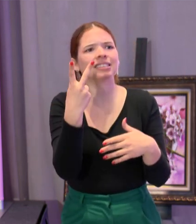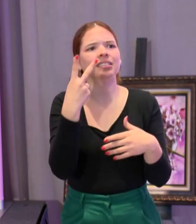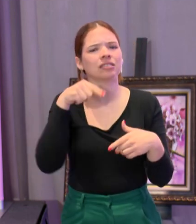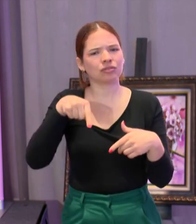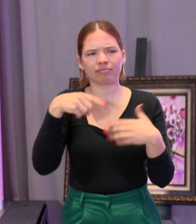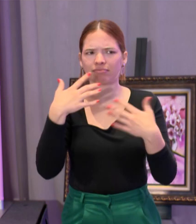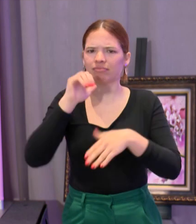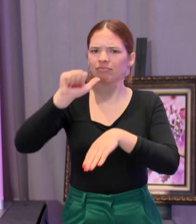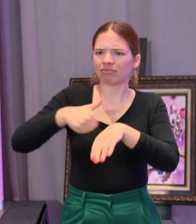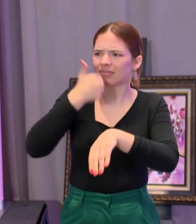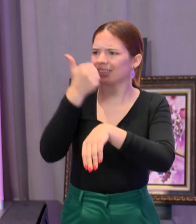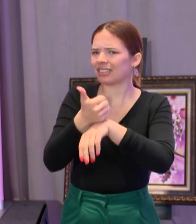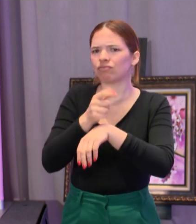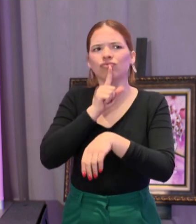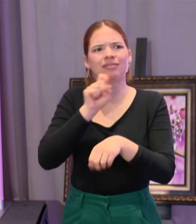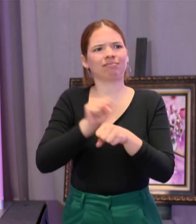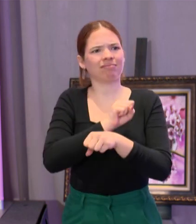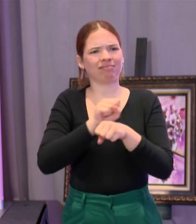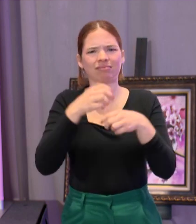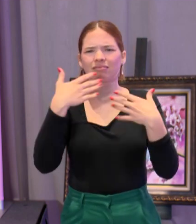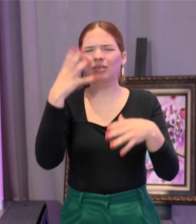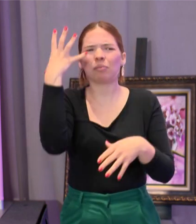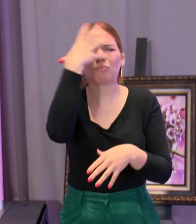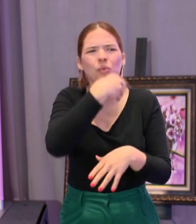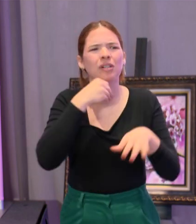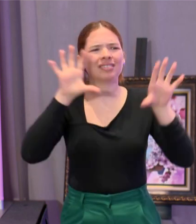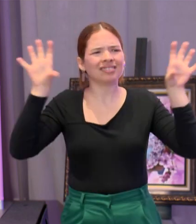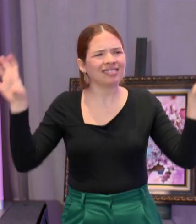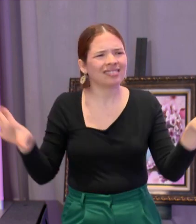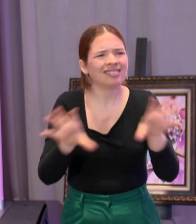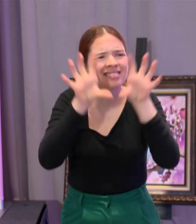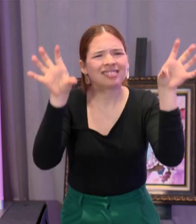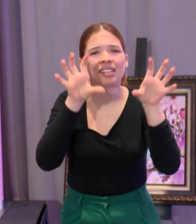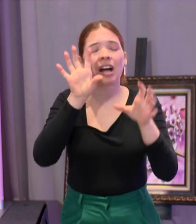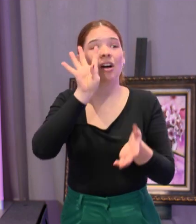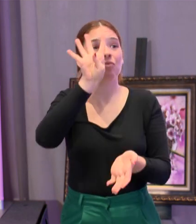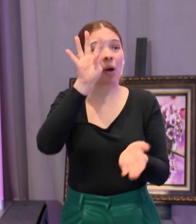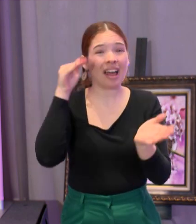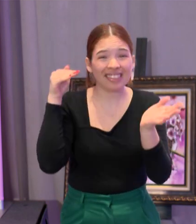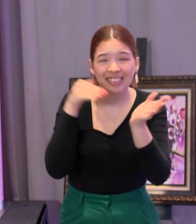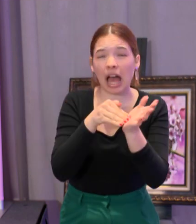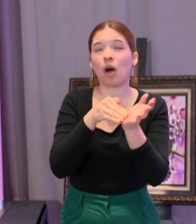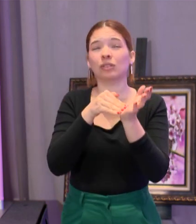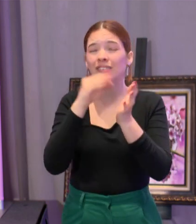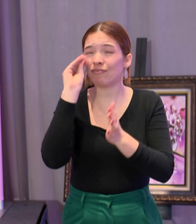A BEAUTIFUL INSTALLATION OF 4,000 FLOWERS SHOW CASING THE